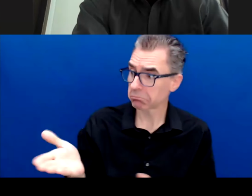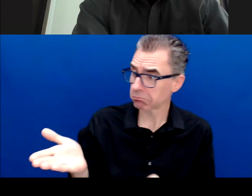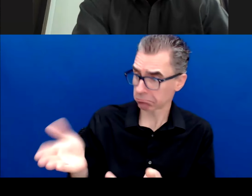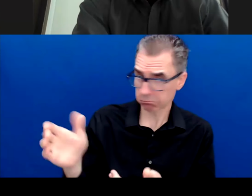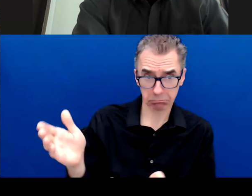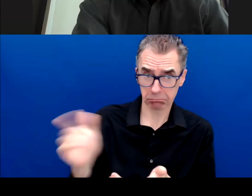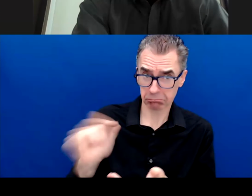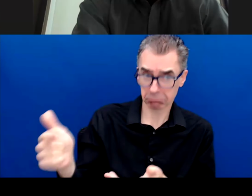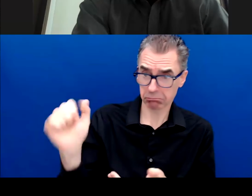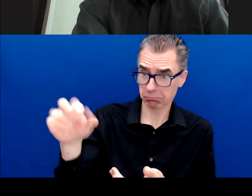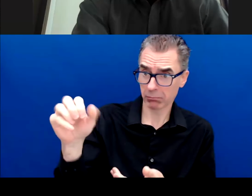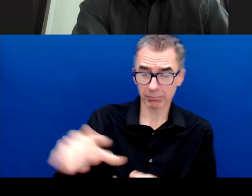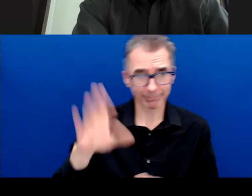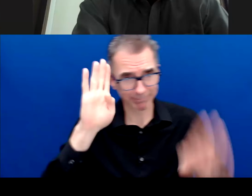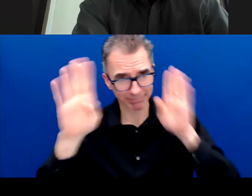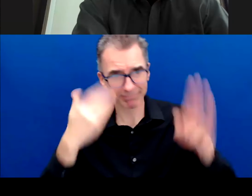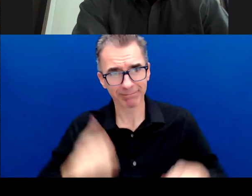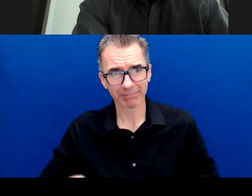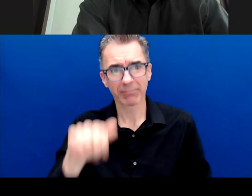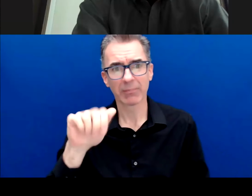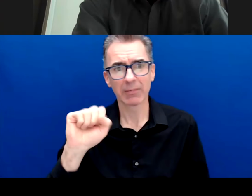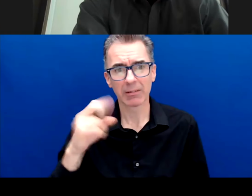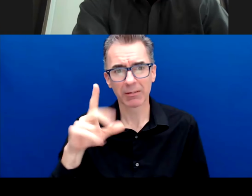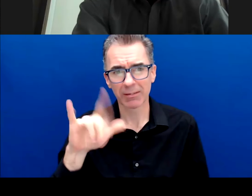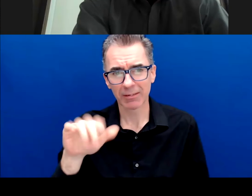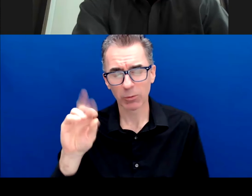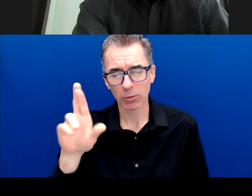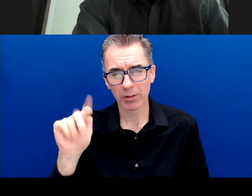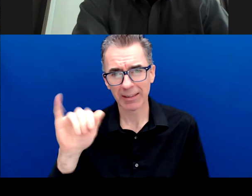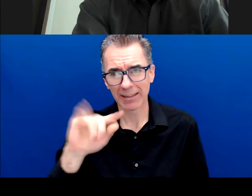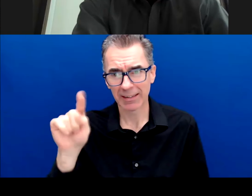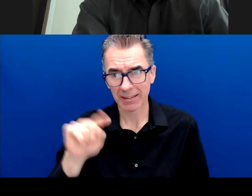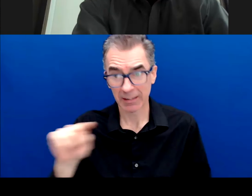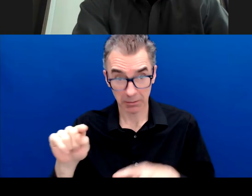Yes. Hi, everybody. My name is Ashley Ortiz. Hopefully, everybody can hear me. I'm the program